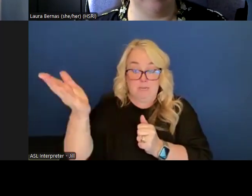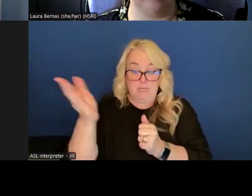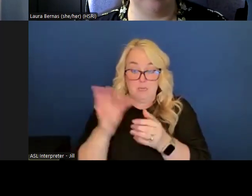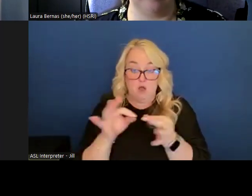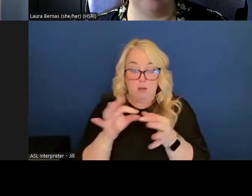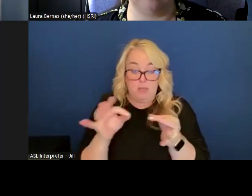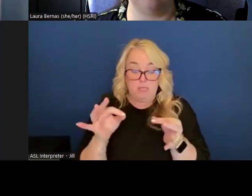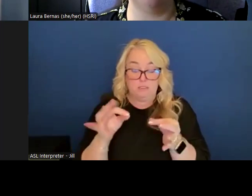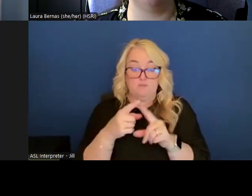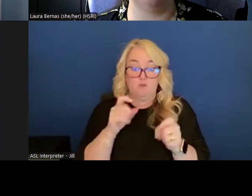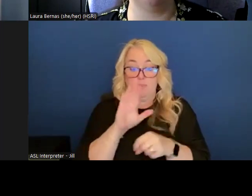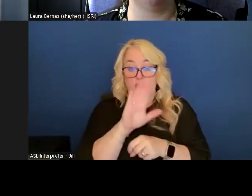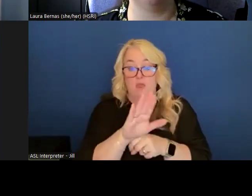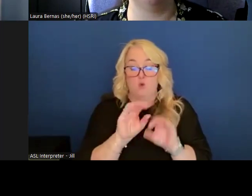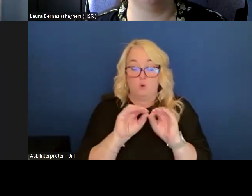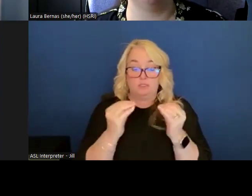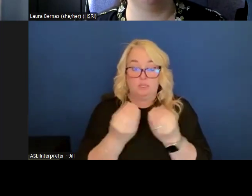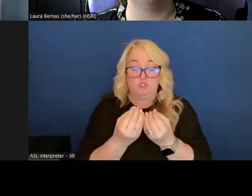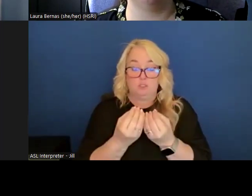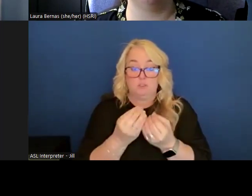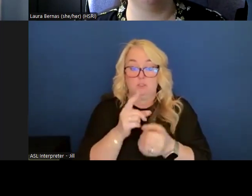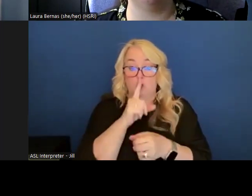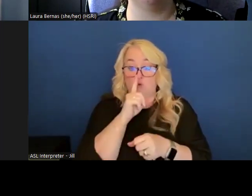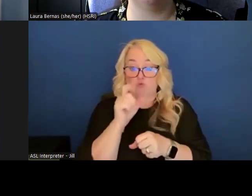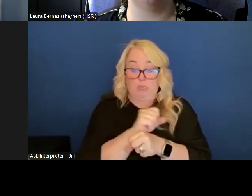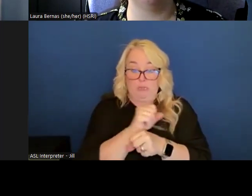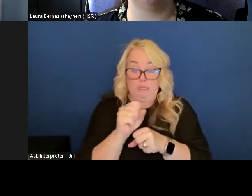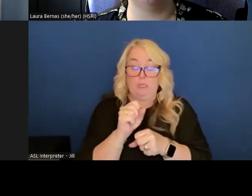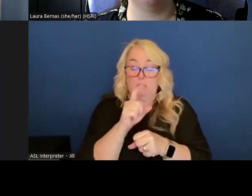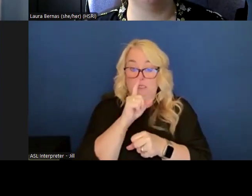organizations, and might really find it very supportive to have